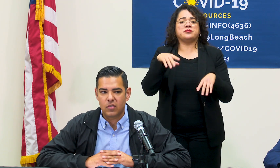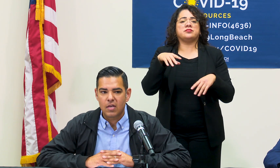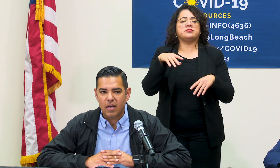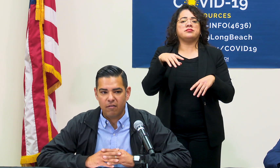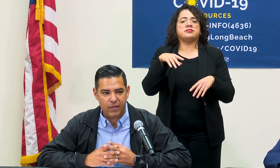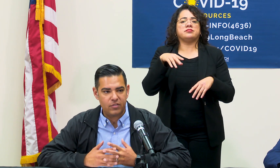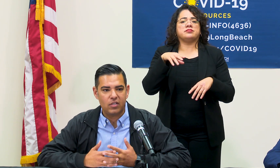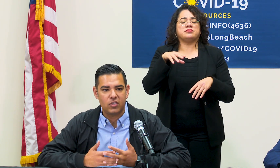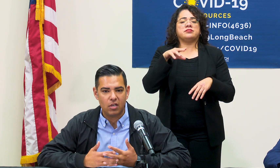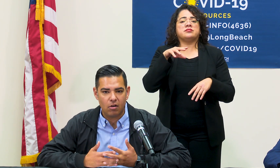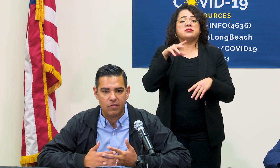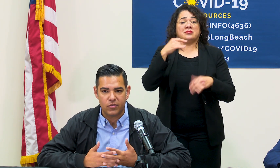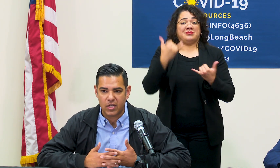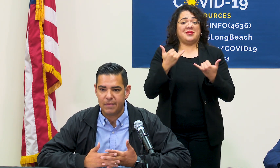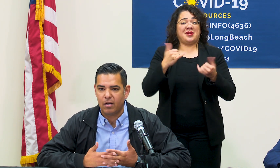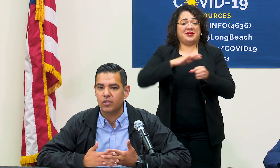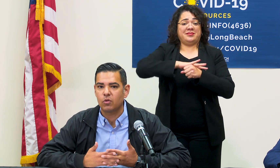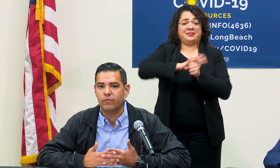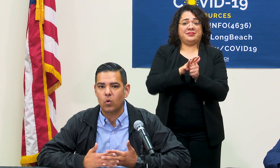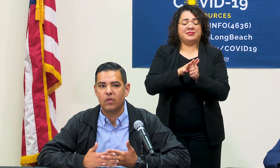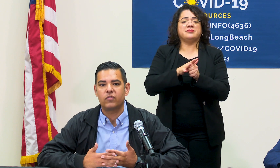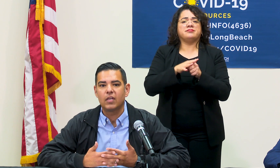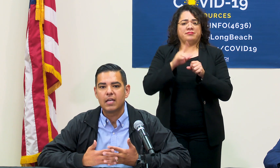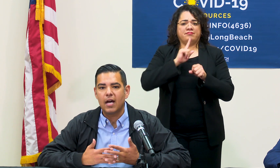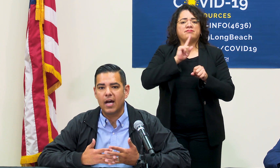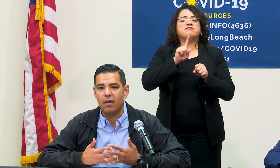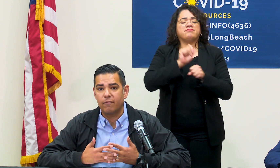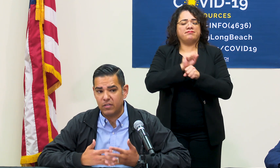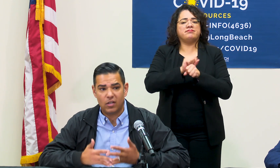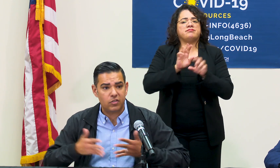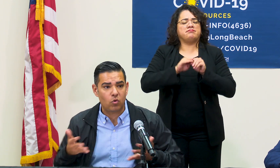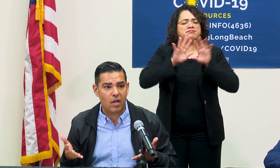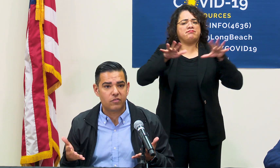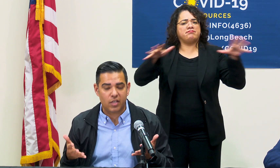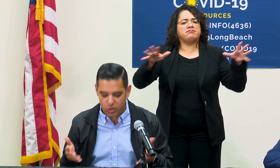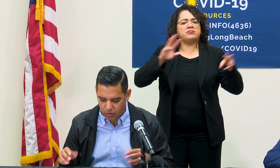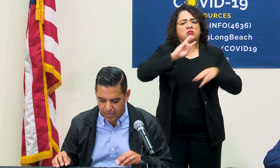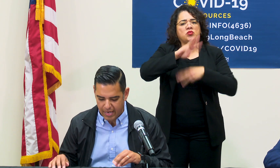facing us here in the city but also of course facing us across the country and